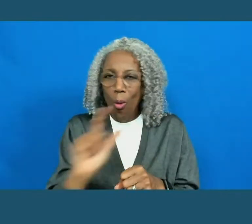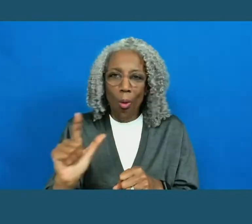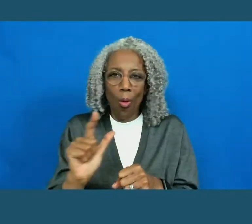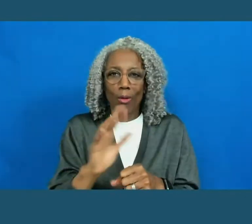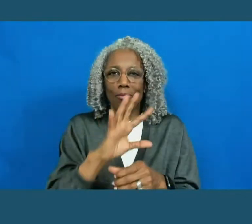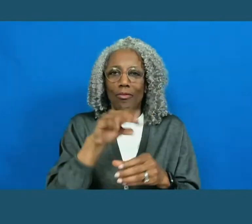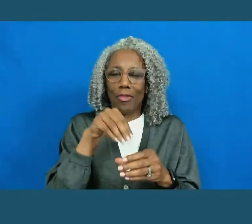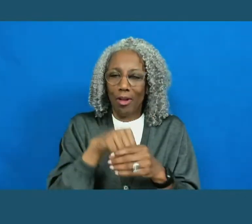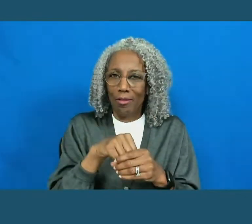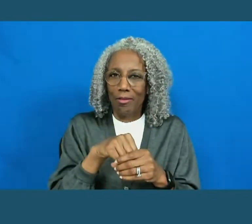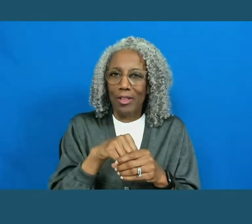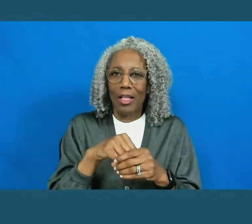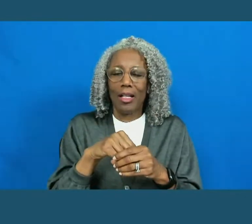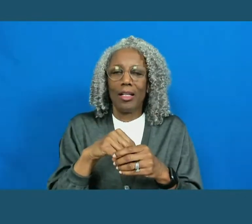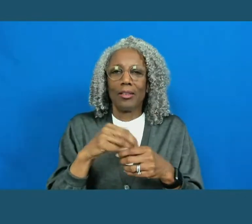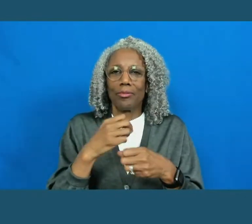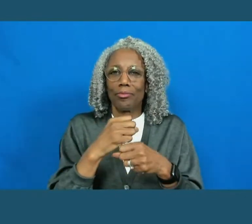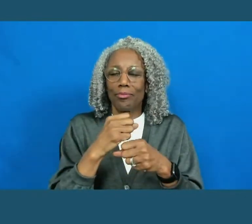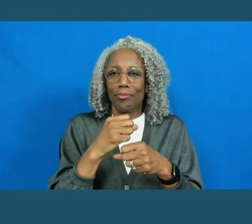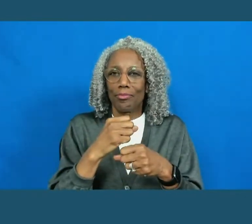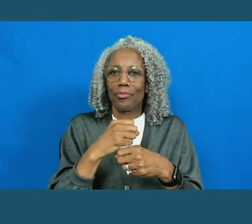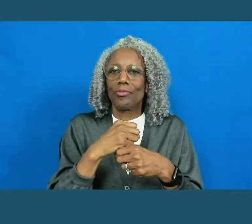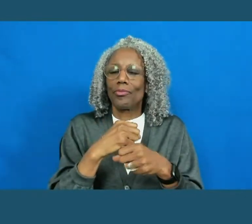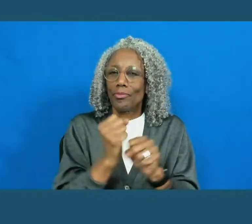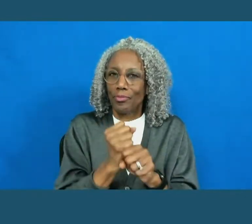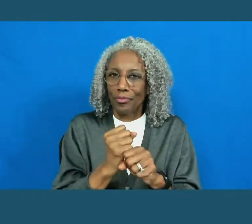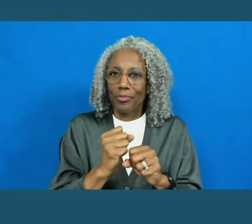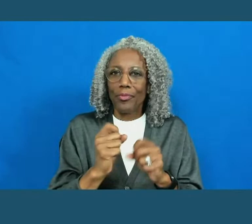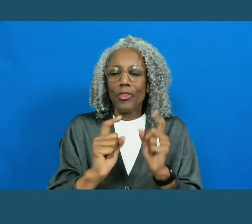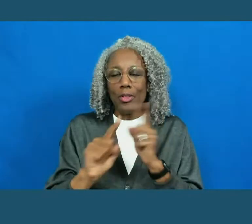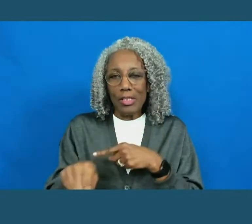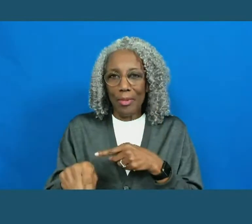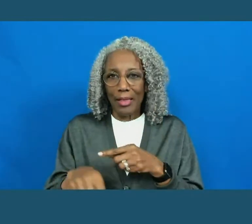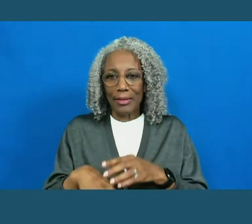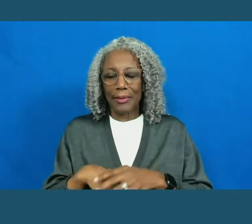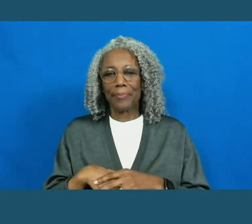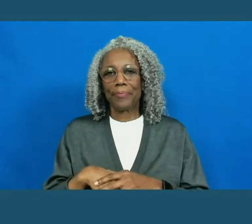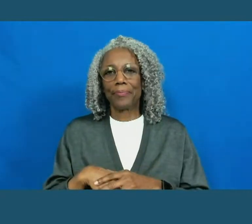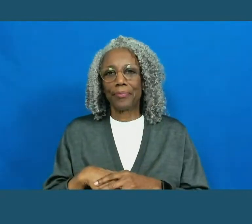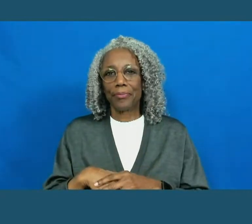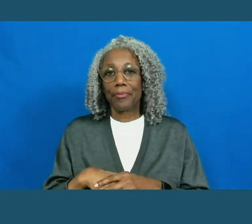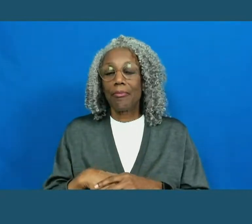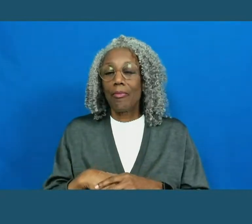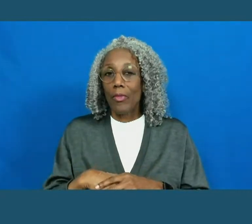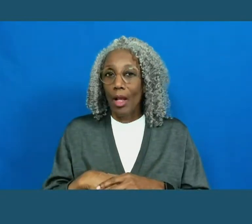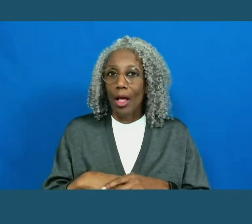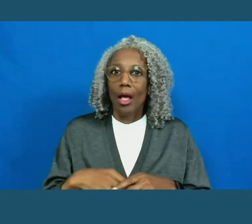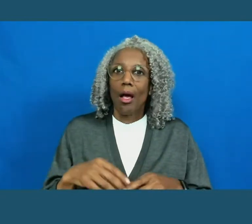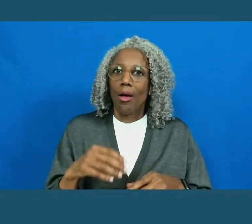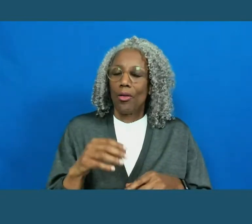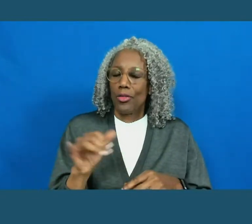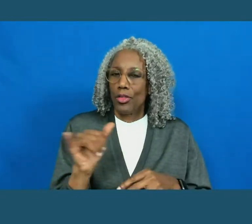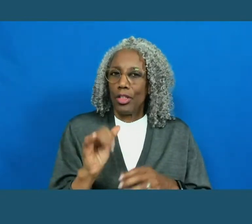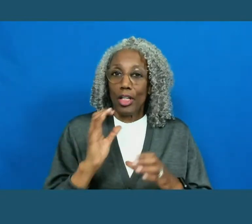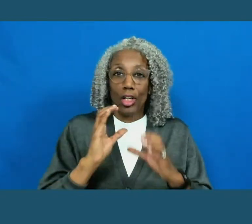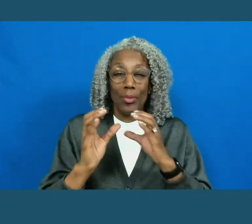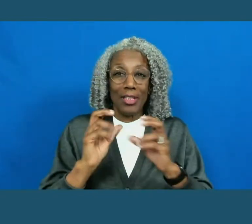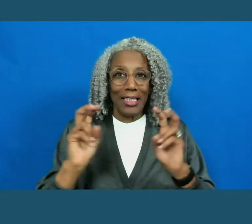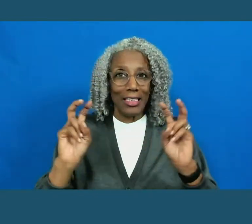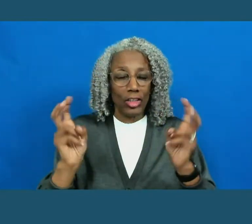Everything Incorporate those voices to make sure that we all that we all are part of creating